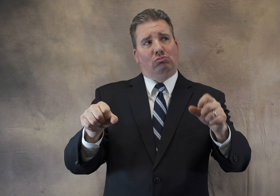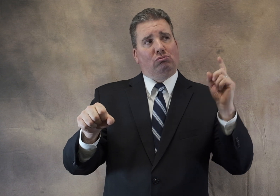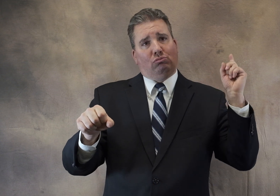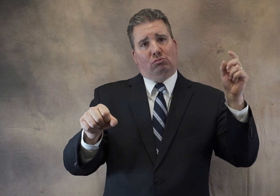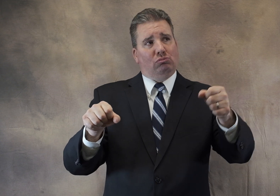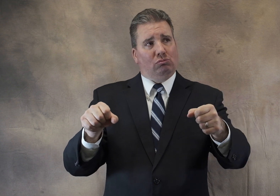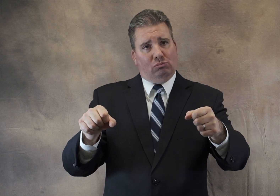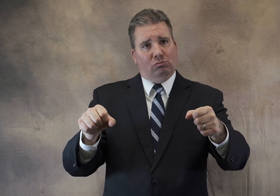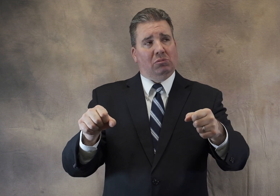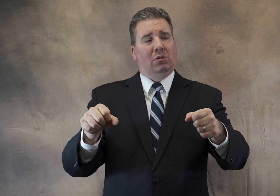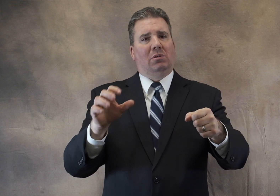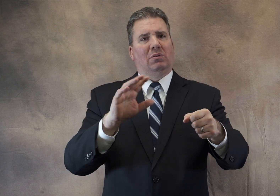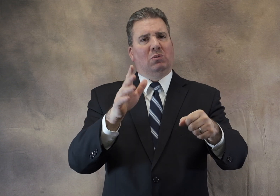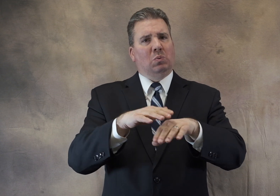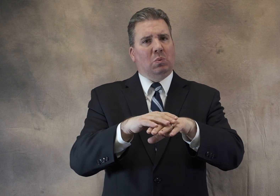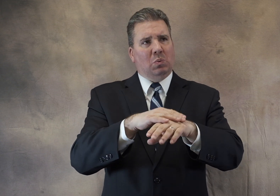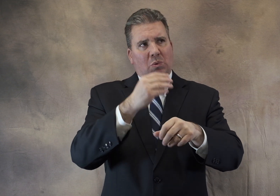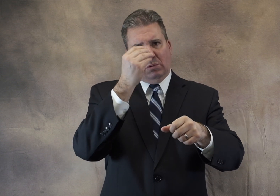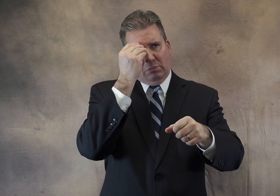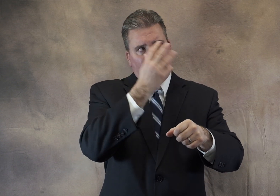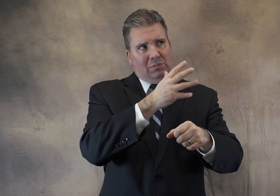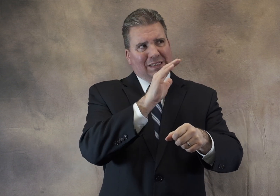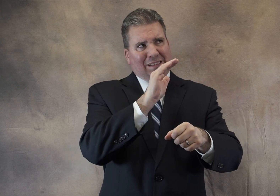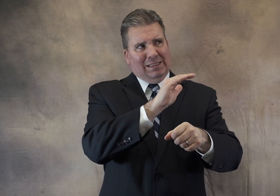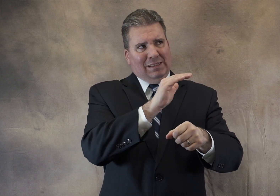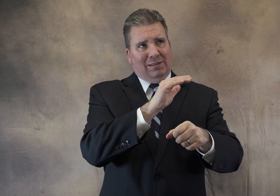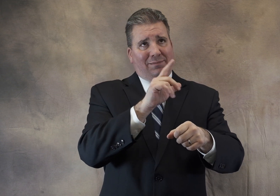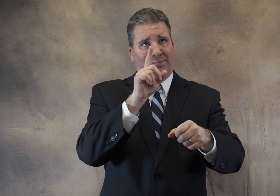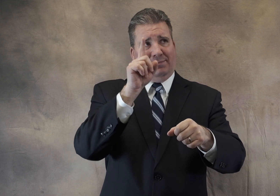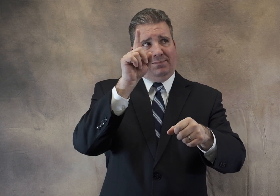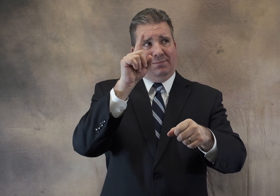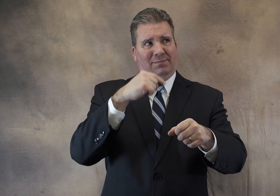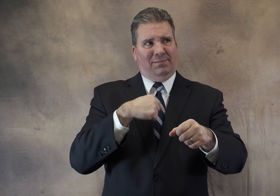It is suggested that you place both hands on the steering wheel while you wait.